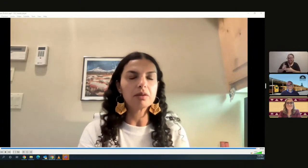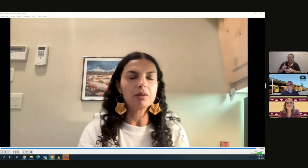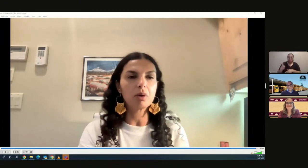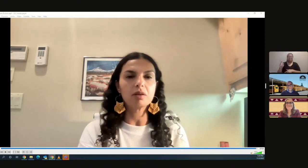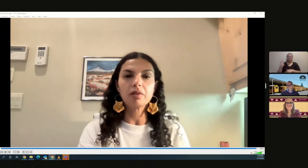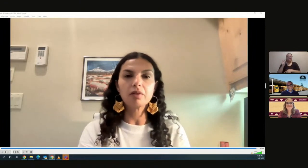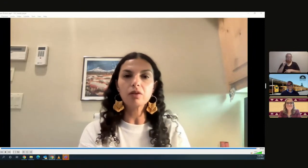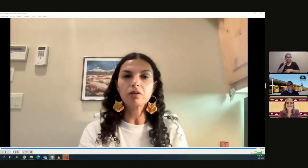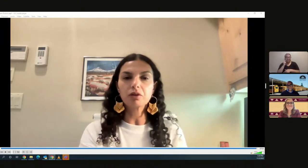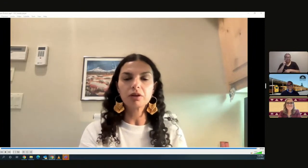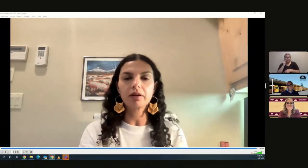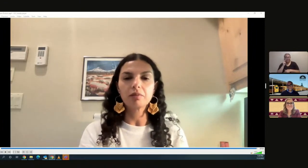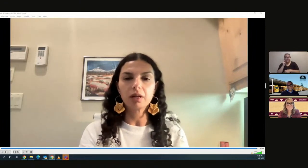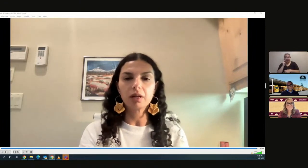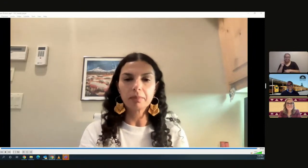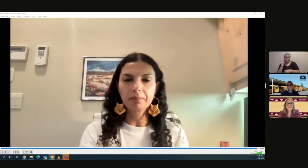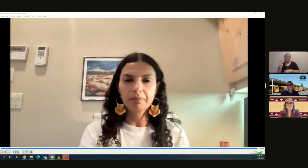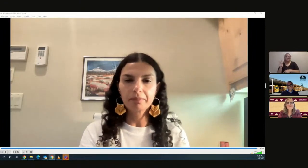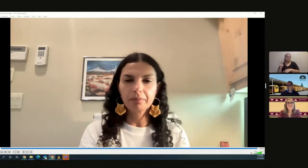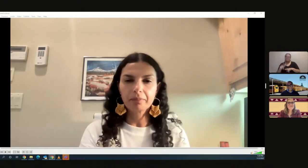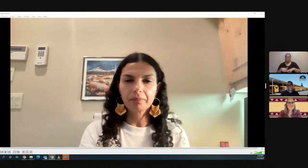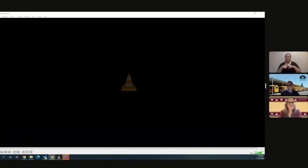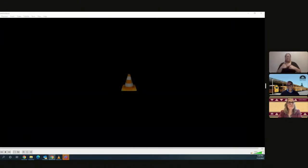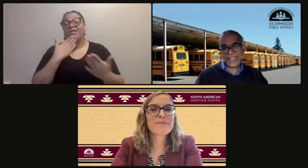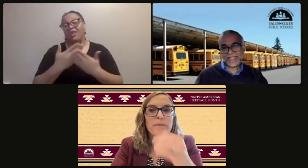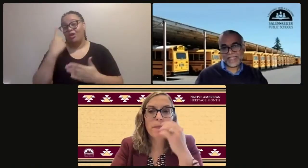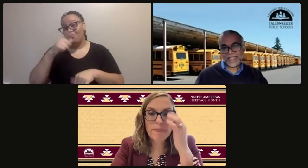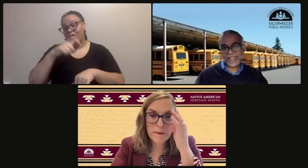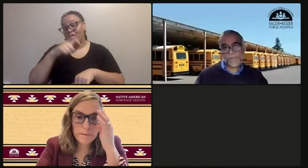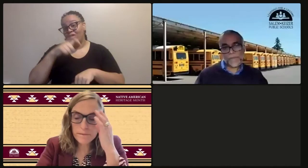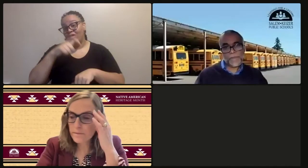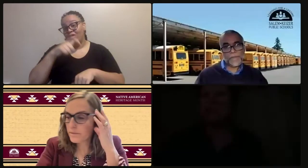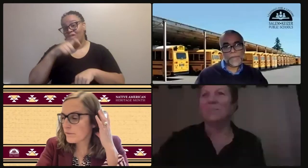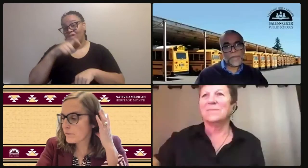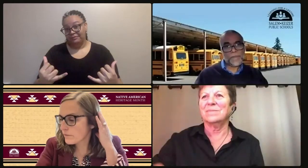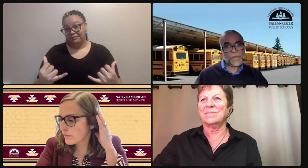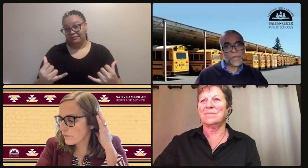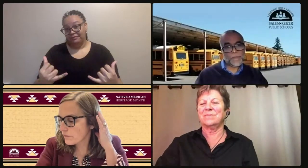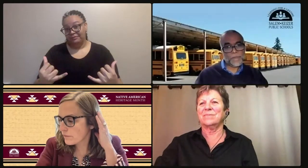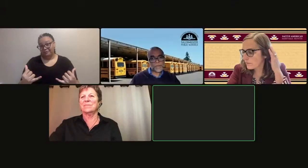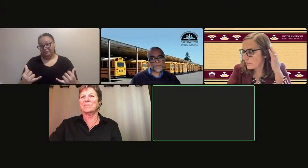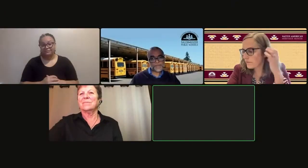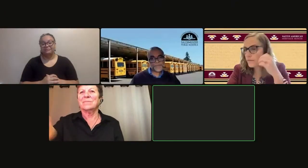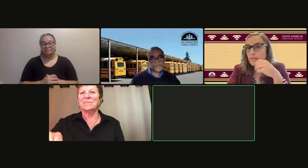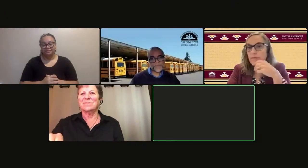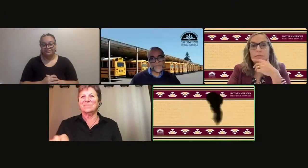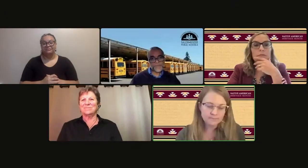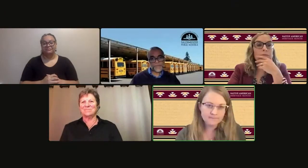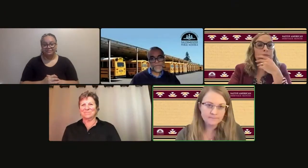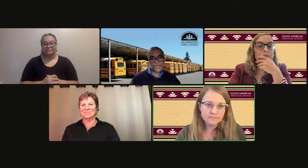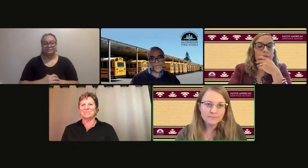SO THOSE ARE MY ANSWERS. I HOPE I STAYED WITHIN THE 10